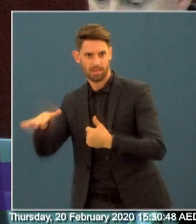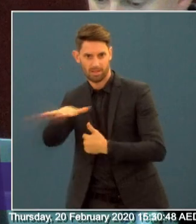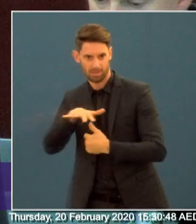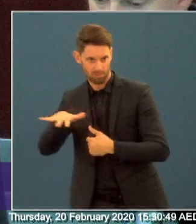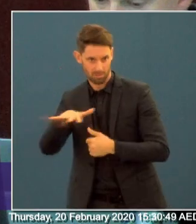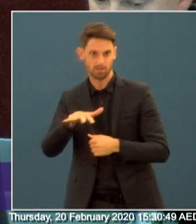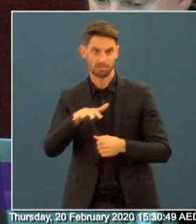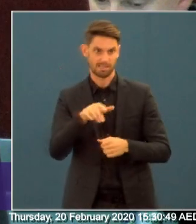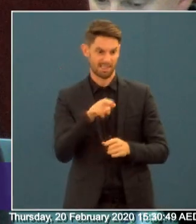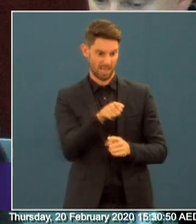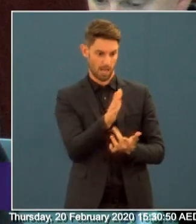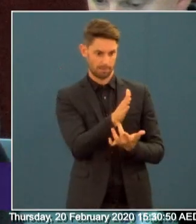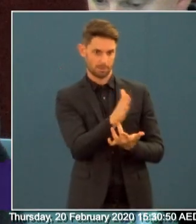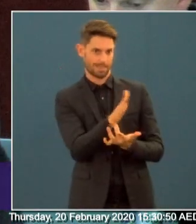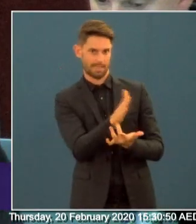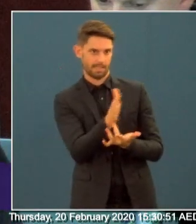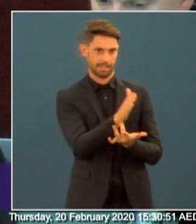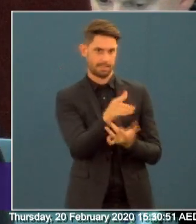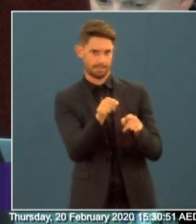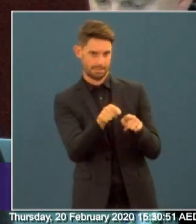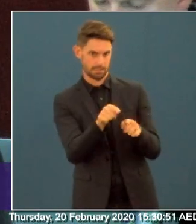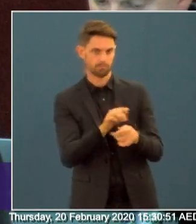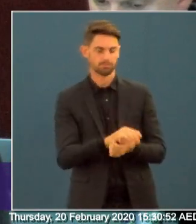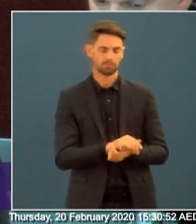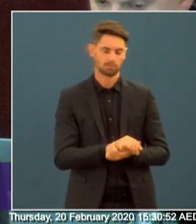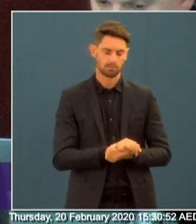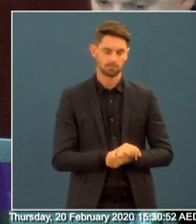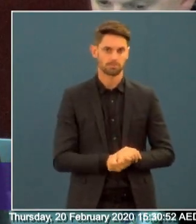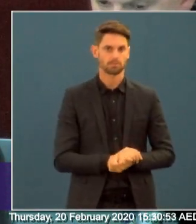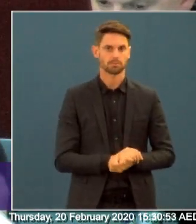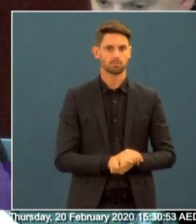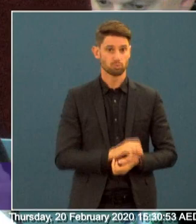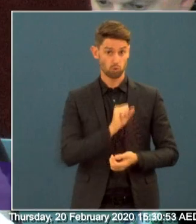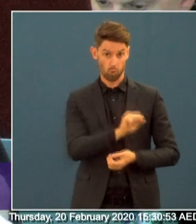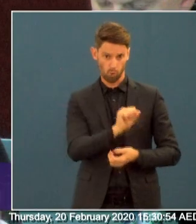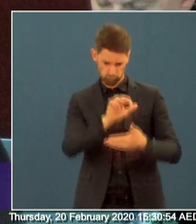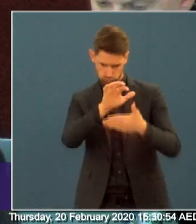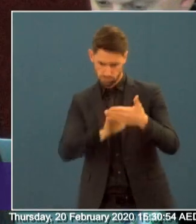So you deal with this from paragraph 64 of your statement.